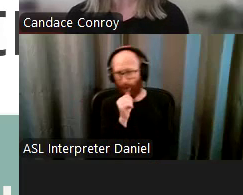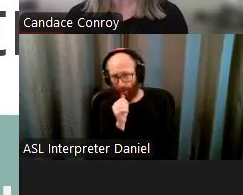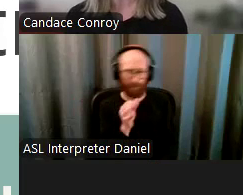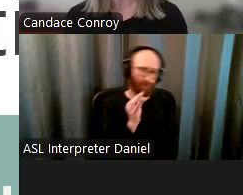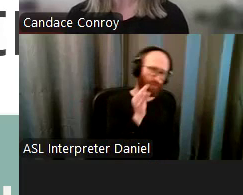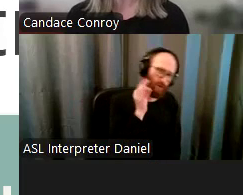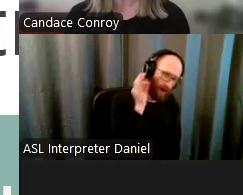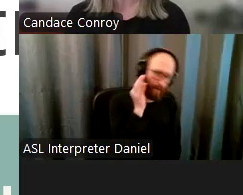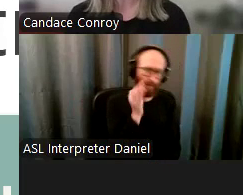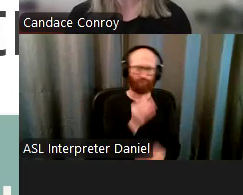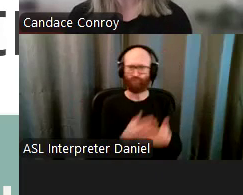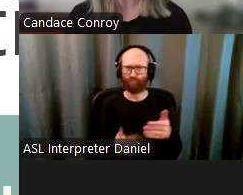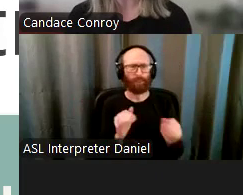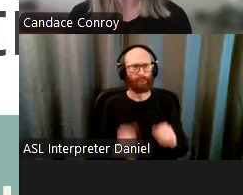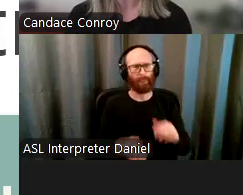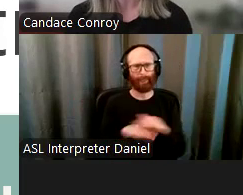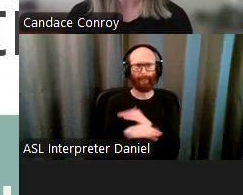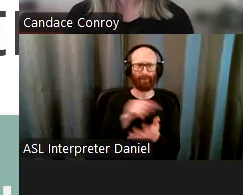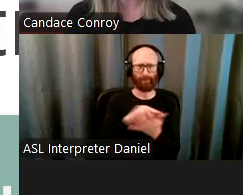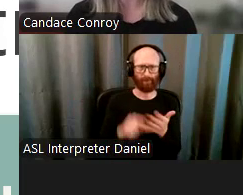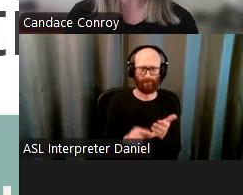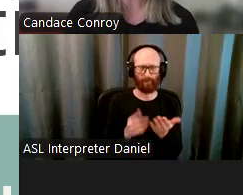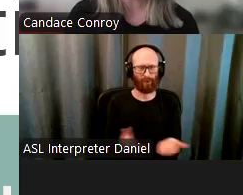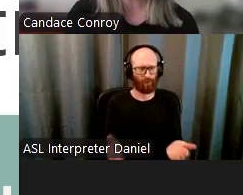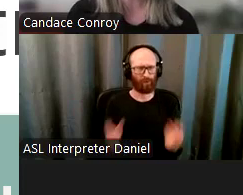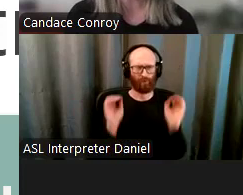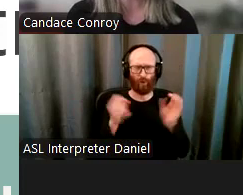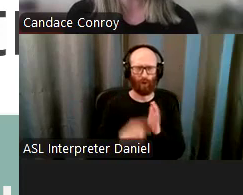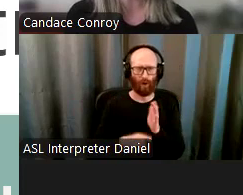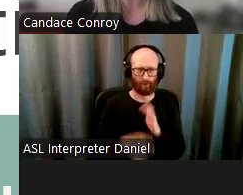frameworks and materials at no cost; and our team at the Ed Foundation